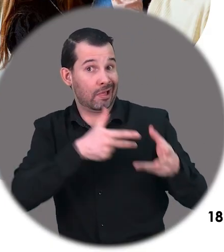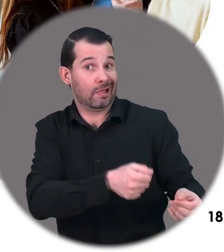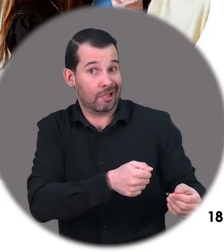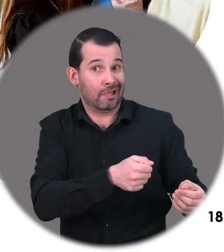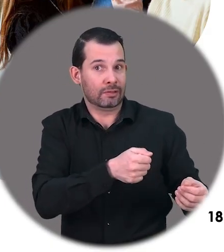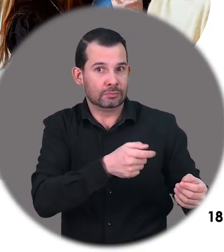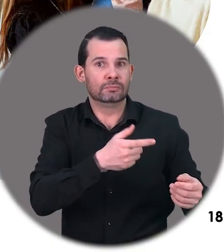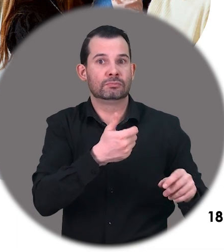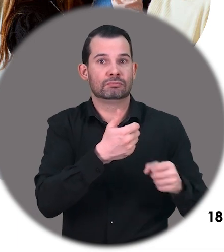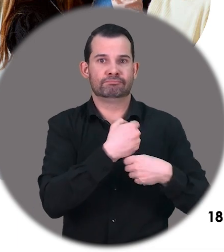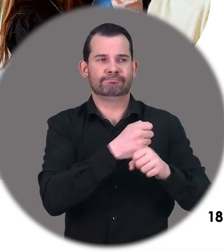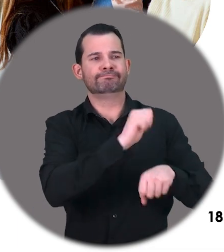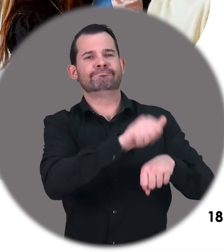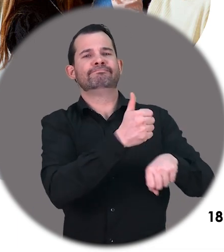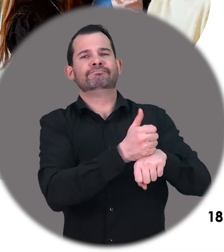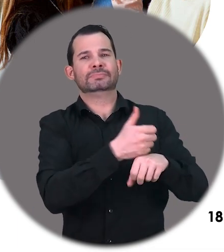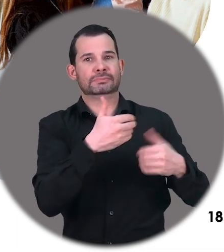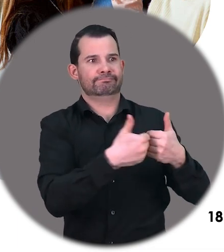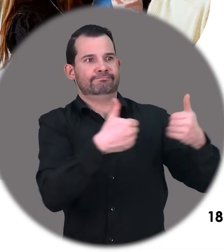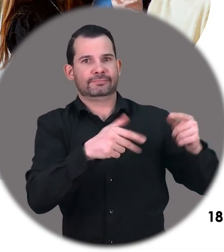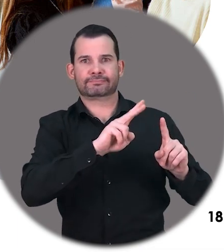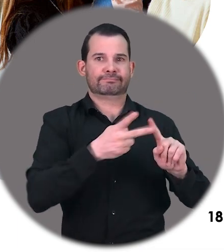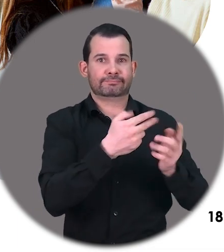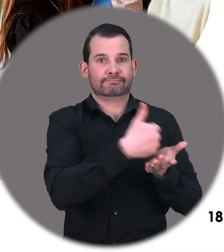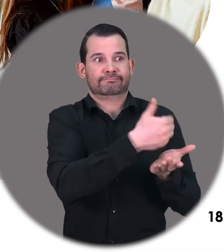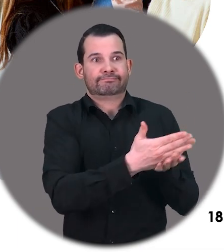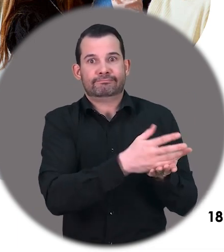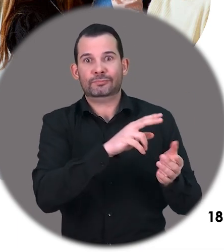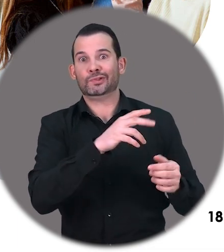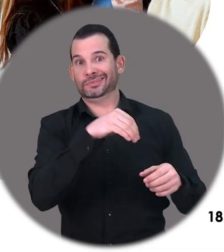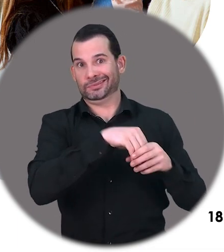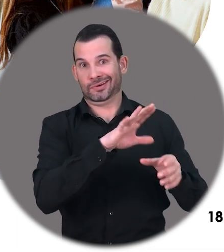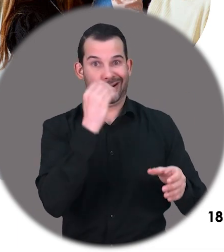expenses spent to create a self-contained secondary unit.